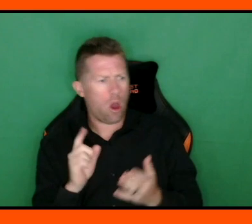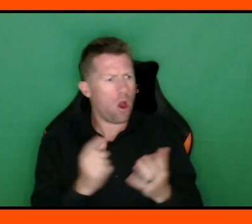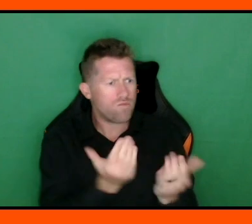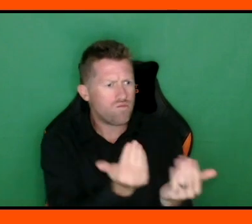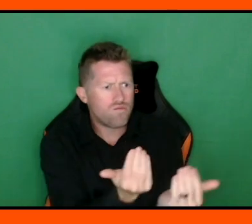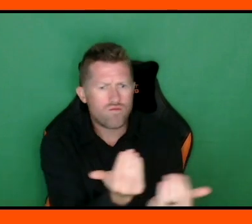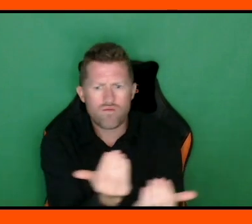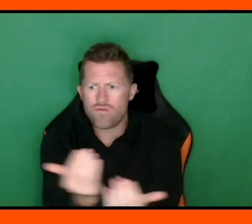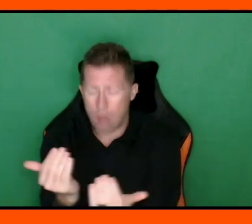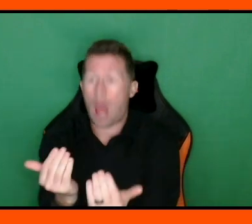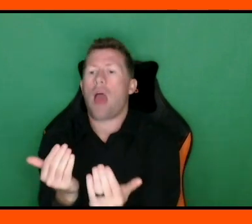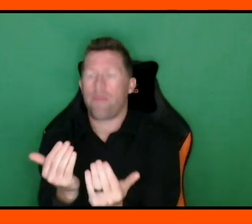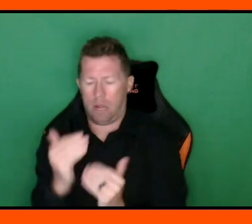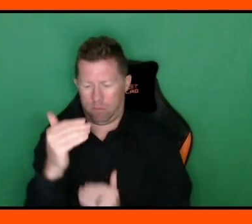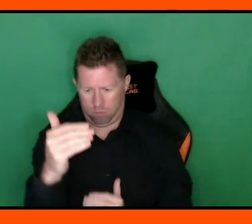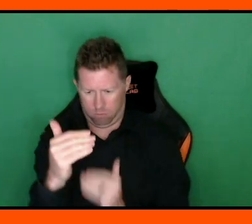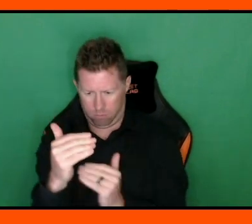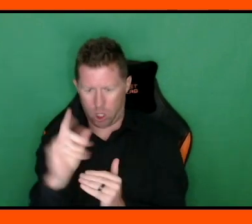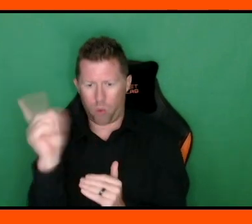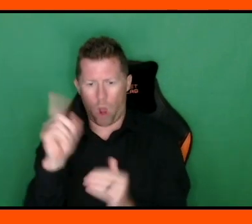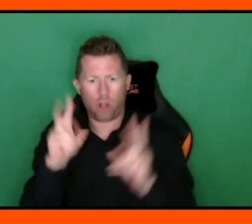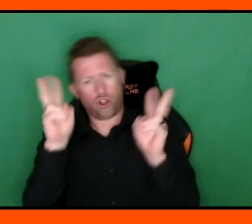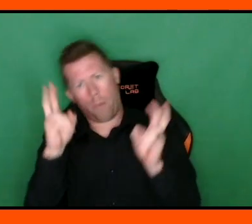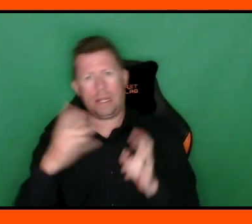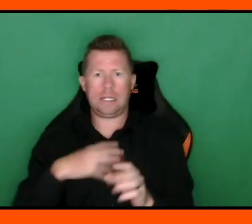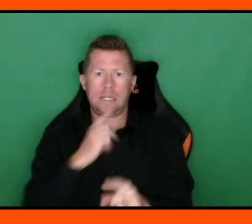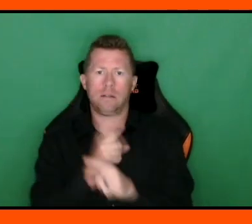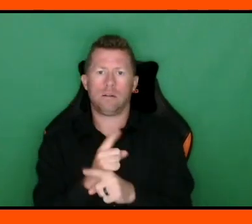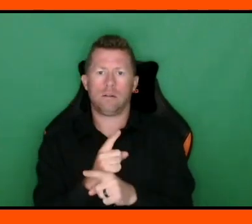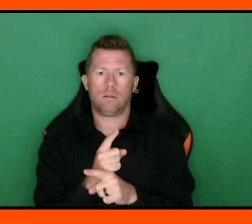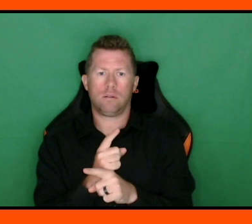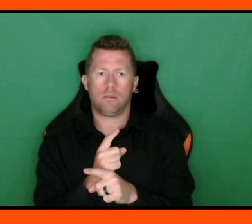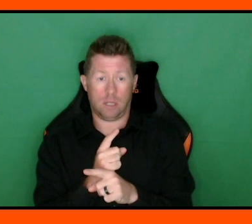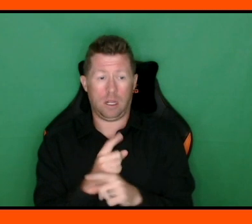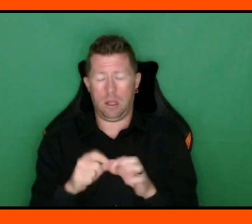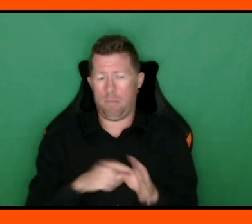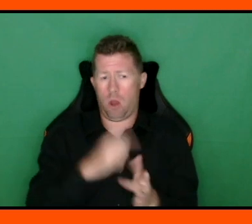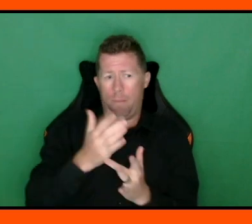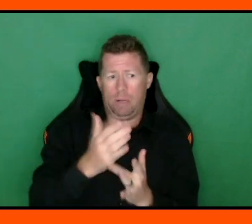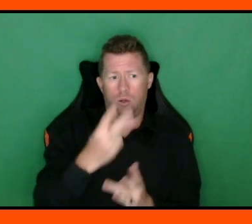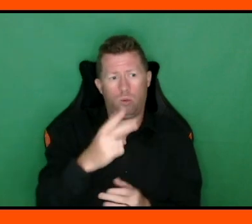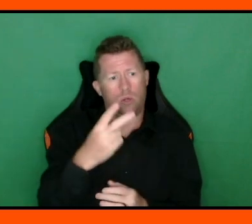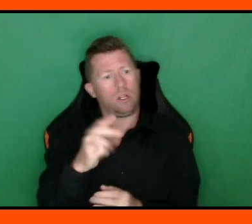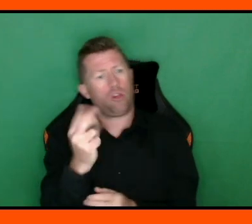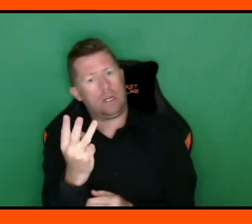By mid 2023 we will report back what we heard during that phase 1 consultation and commence a second phase